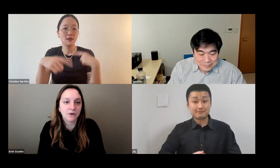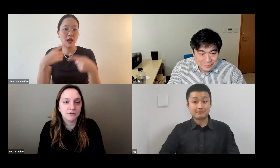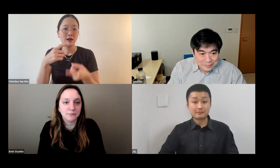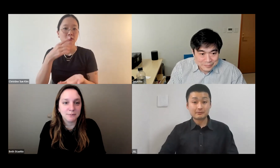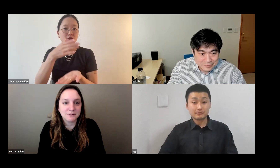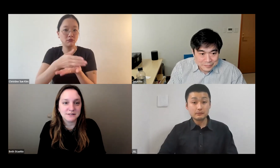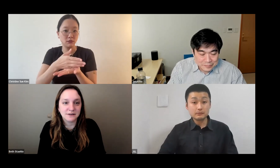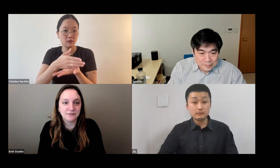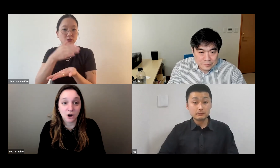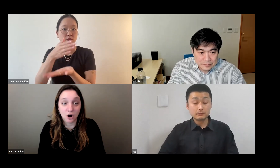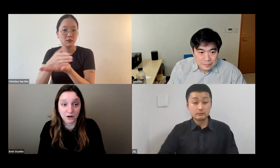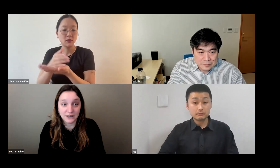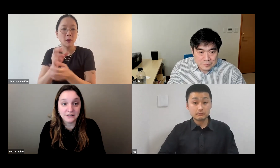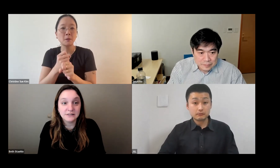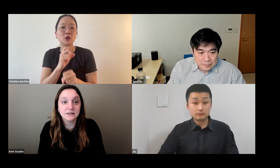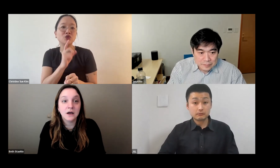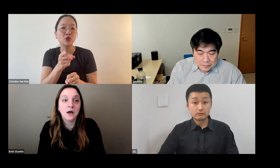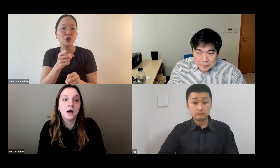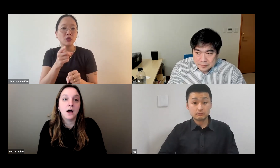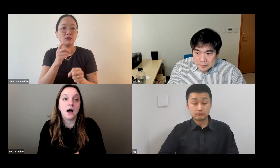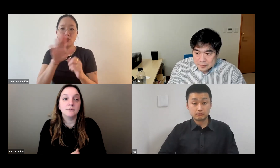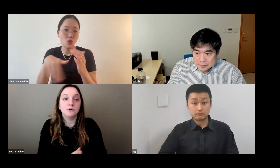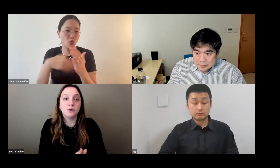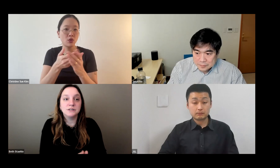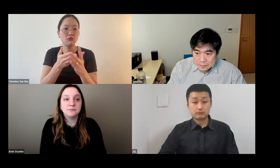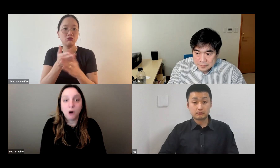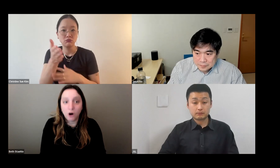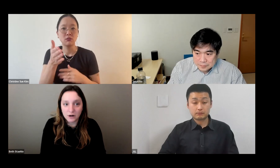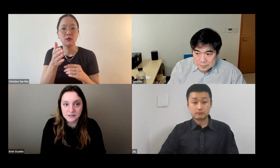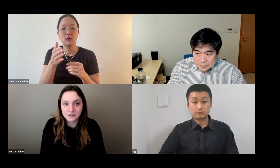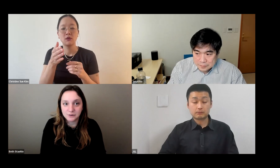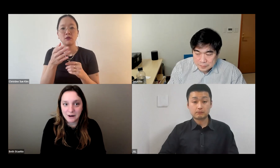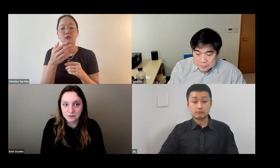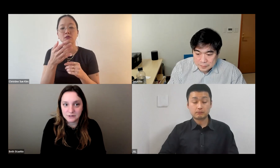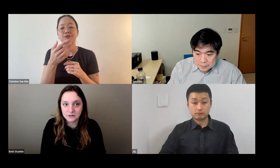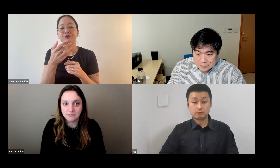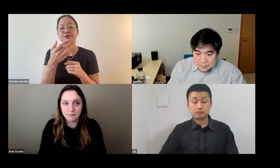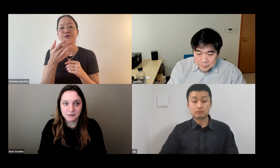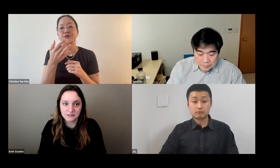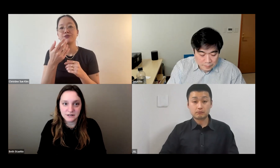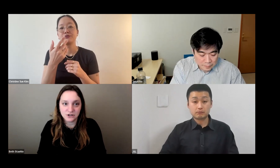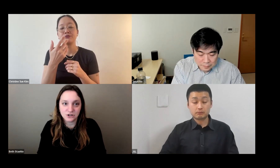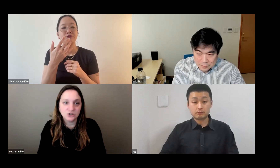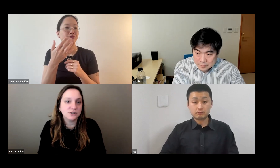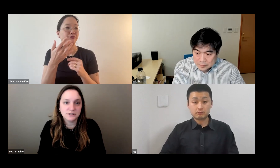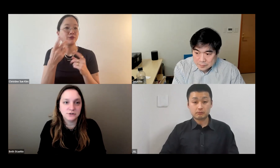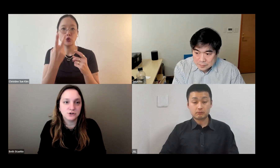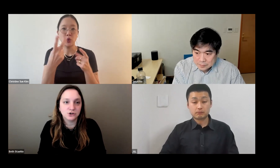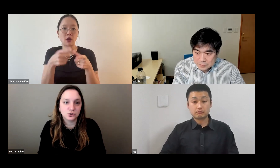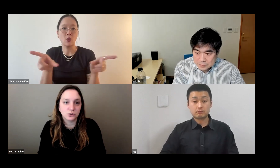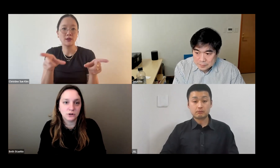For the purposes of the audience, I'm going to pause throughout my presentation just to ensure